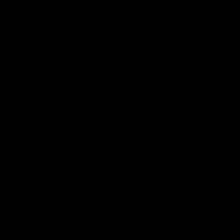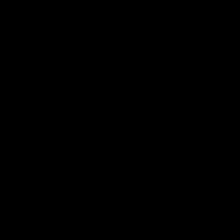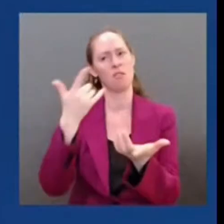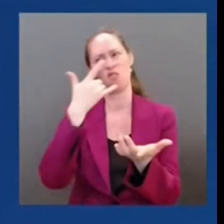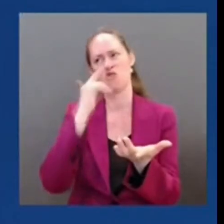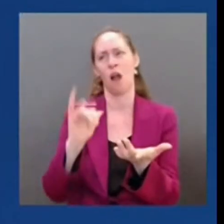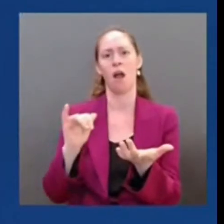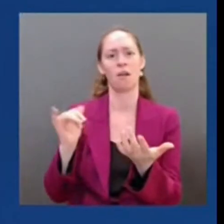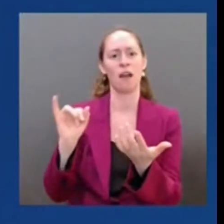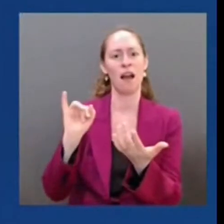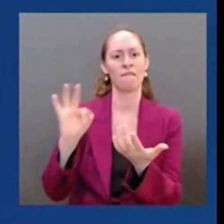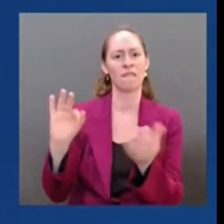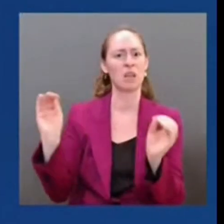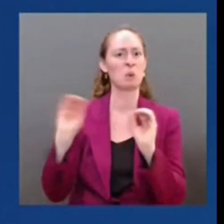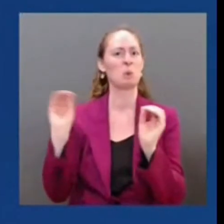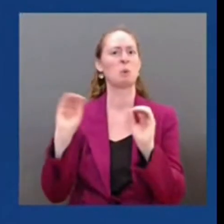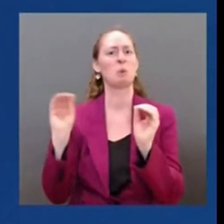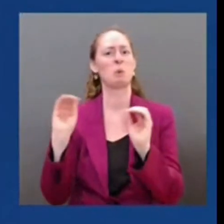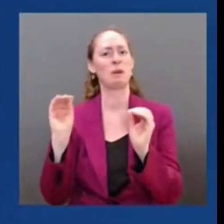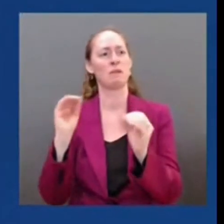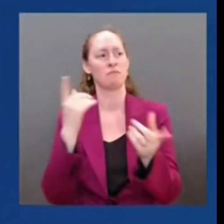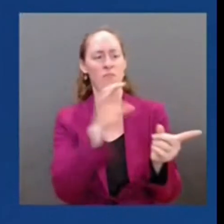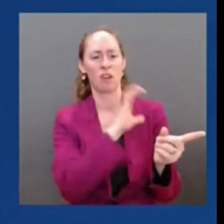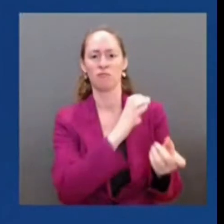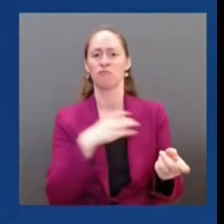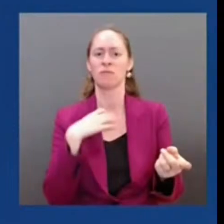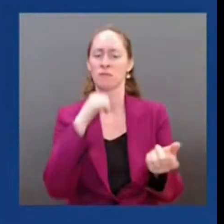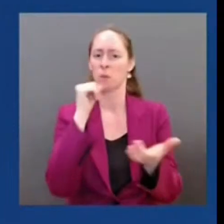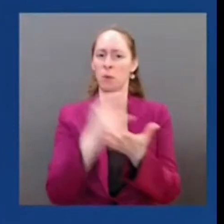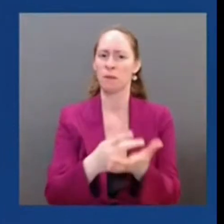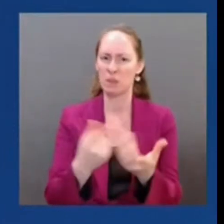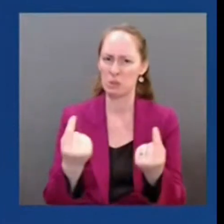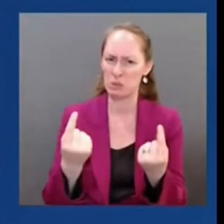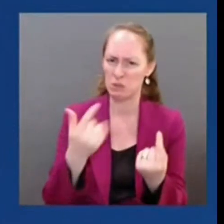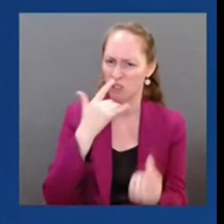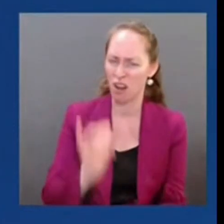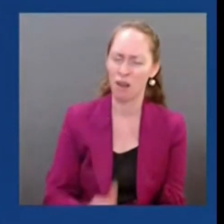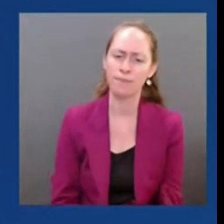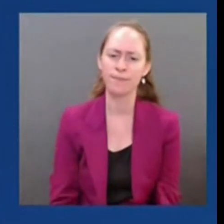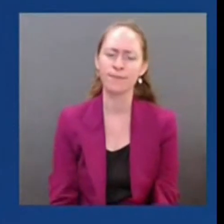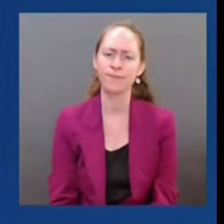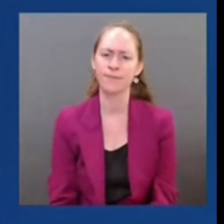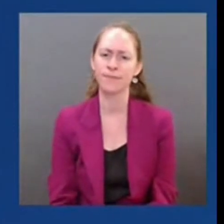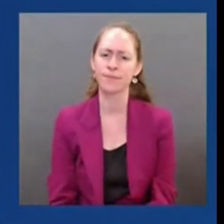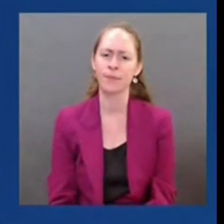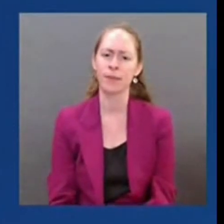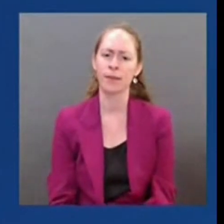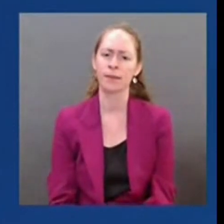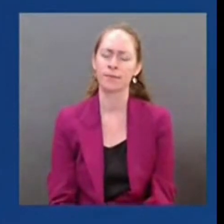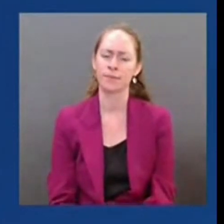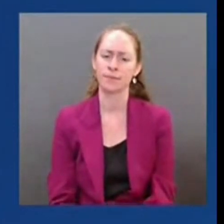LOOKS LIKE ON THAT WITHOUT FUNDING FROM CONGRESS, IF IT DOESN'T COME THROUGH. THANK YOU.